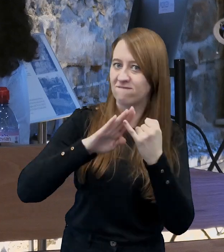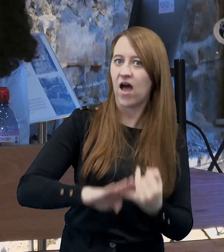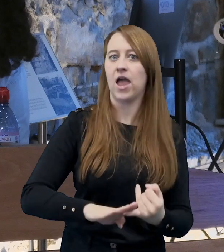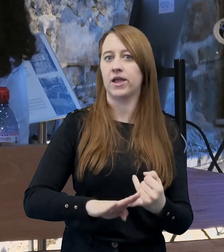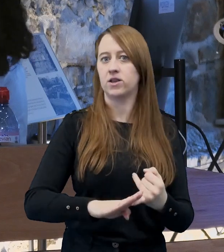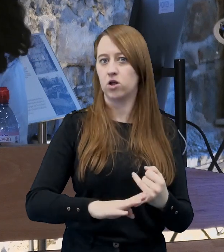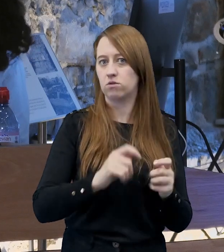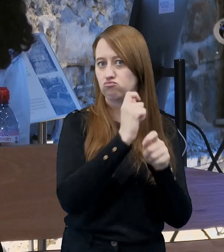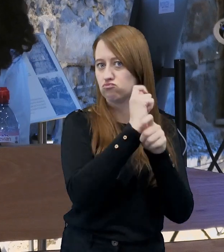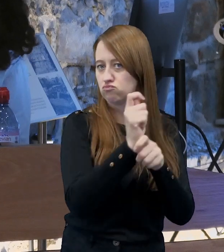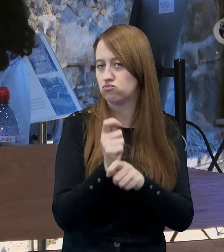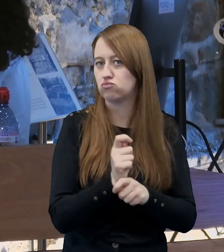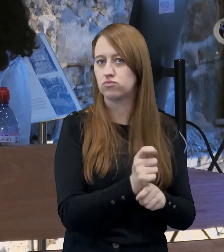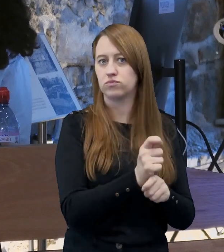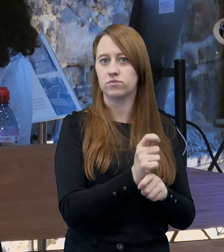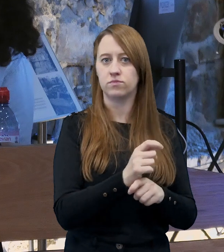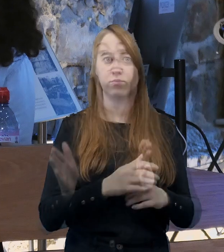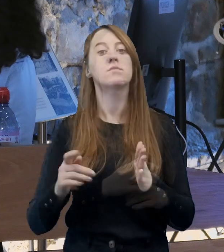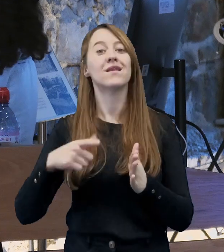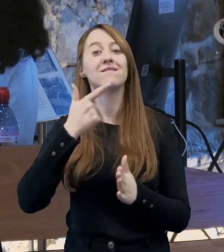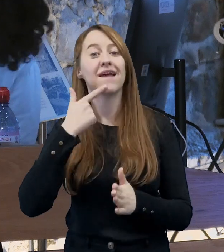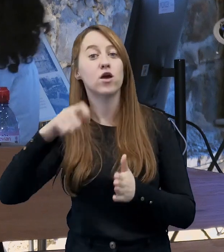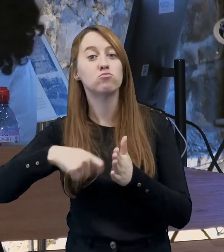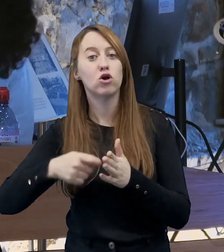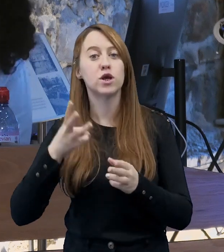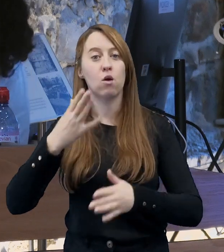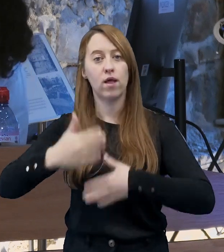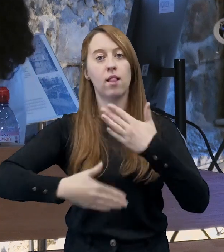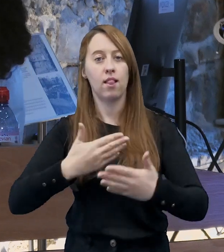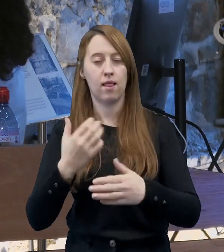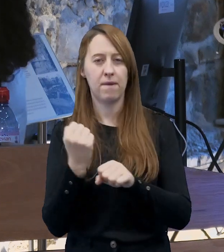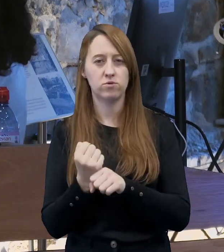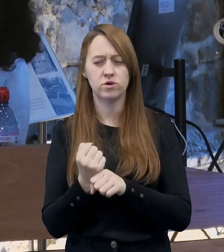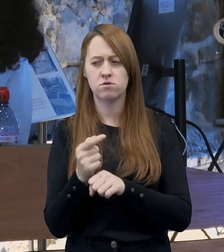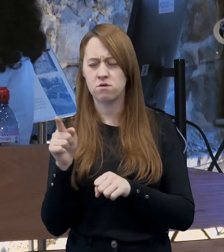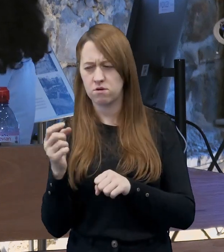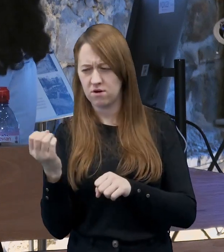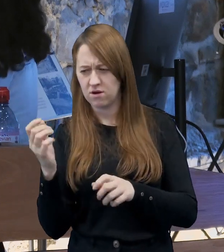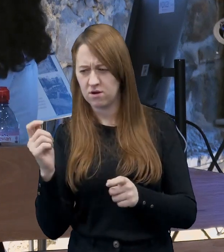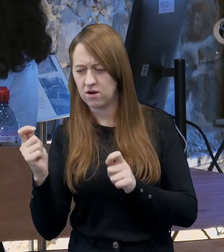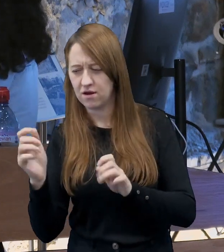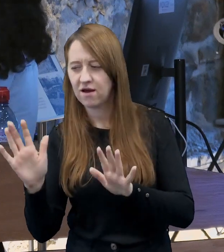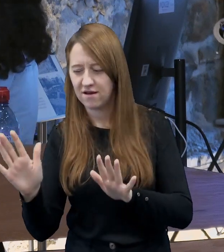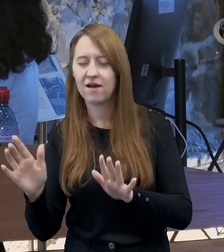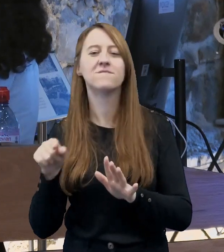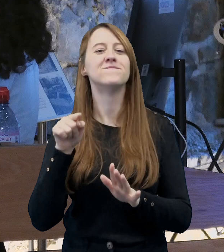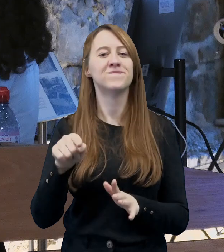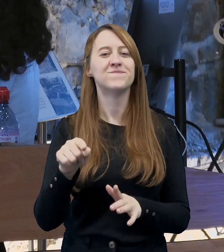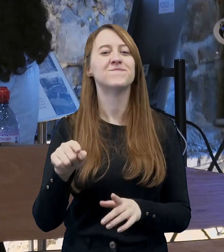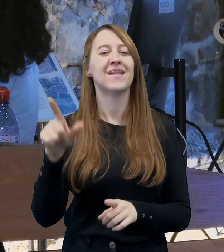The second project I'm going to talk to you about is - it keeps on doing that - is Oliver Goldsmith.